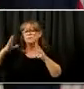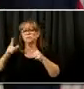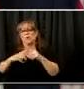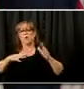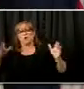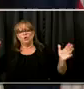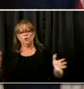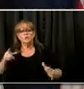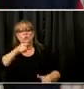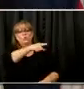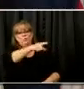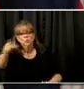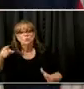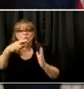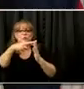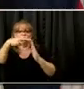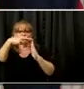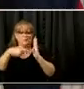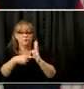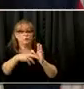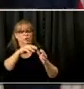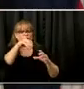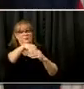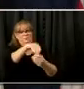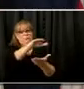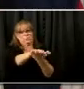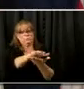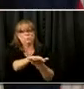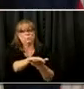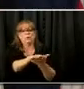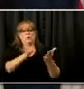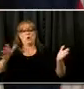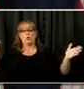and to encourage their students to engage in school if you're already enrolled